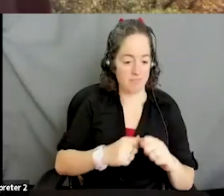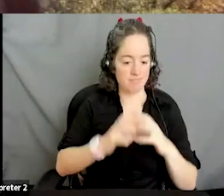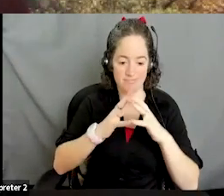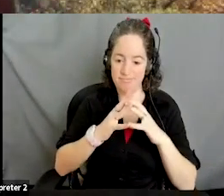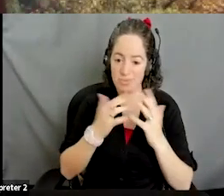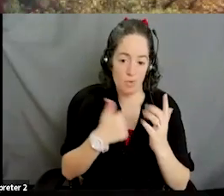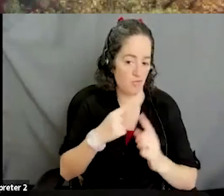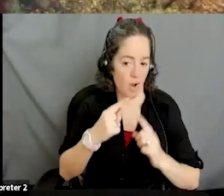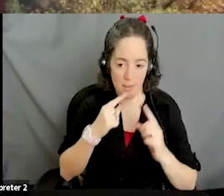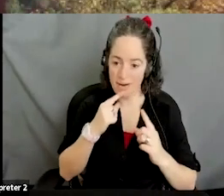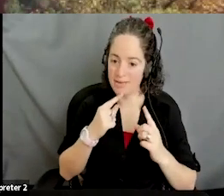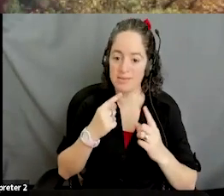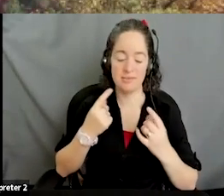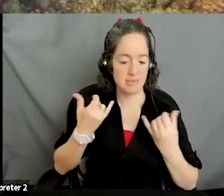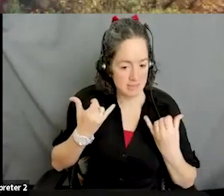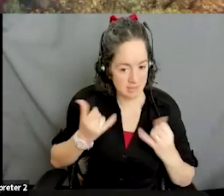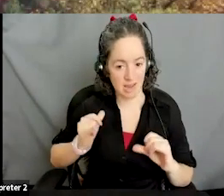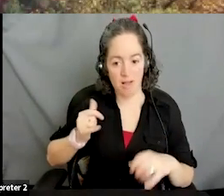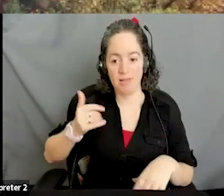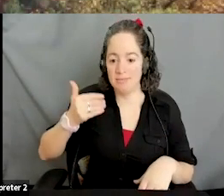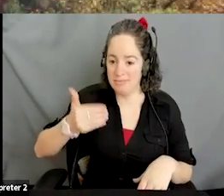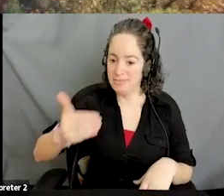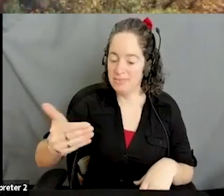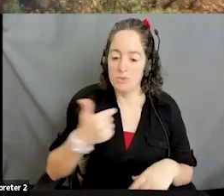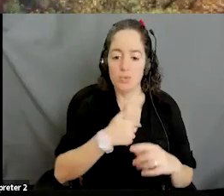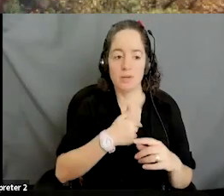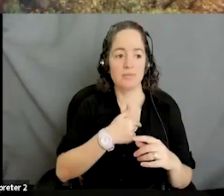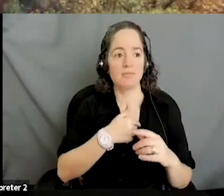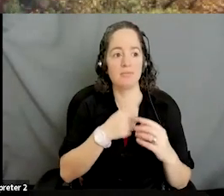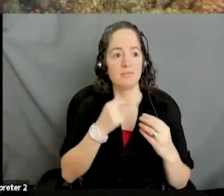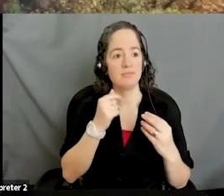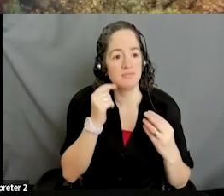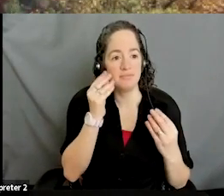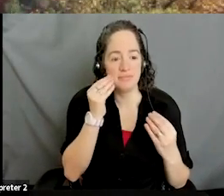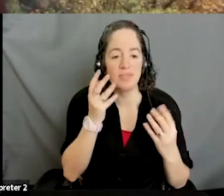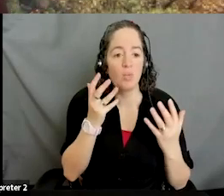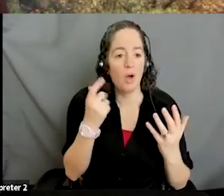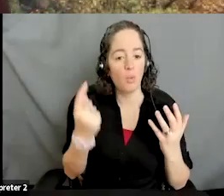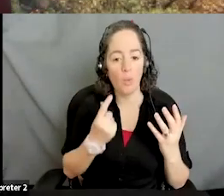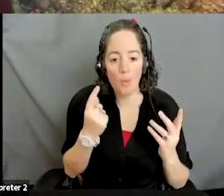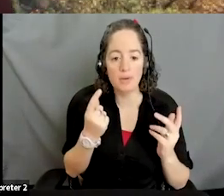We've got to continue to evolve. We've got to continue to make things better. With the burgeoning awareness